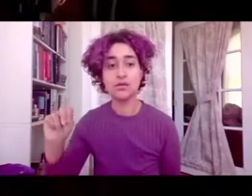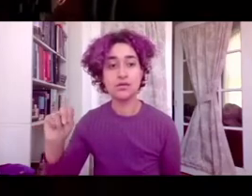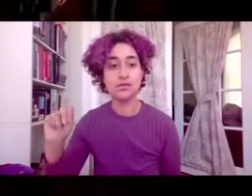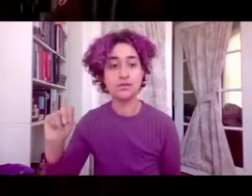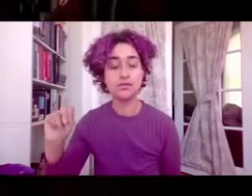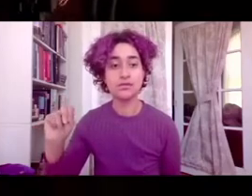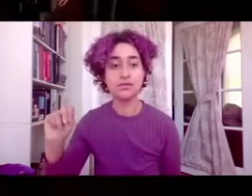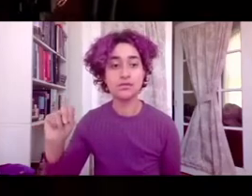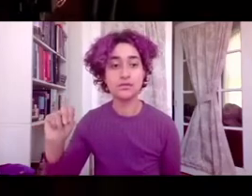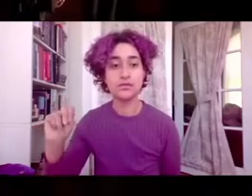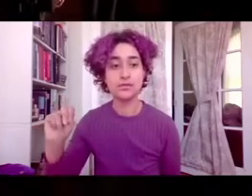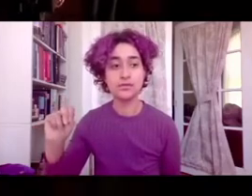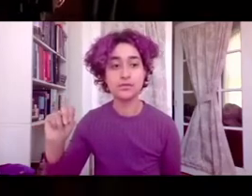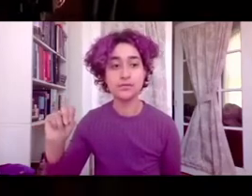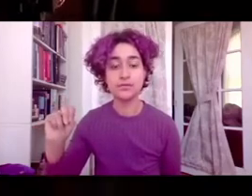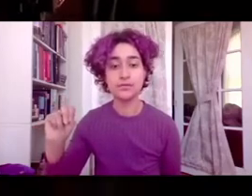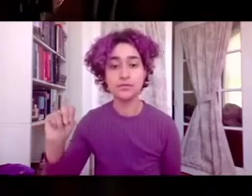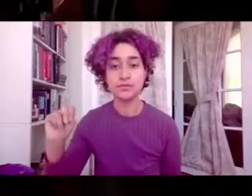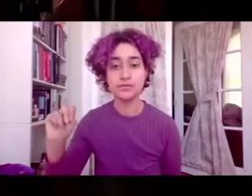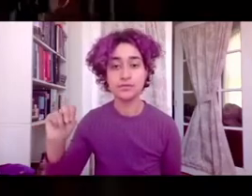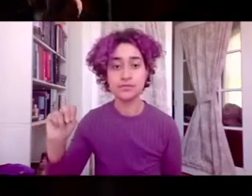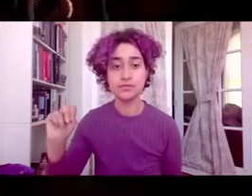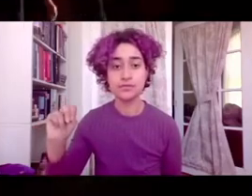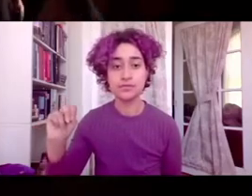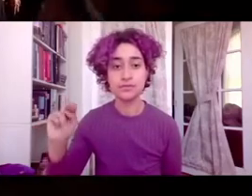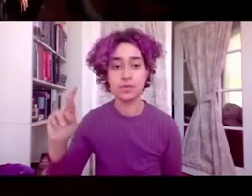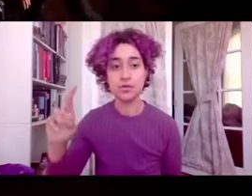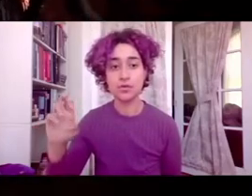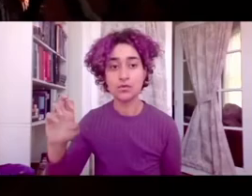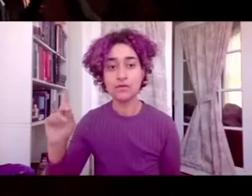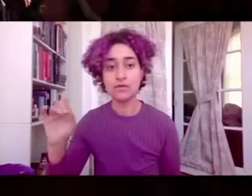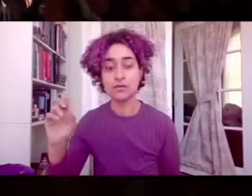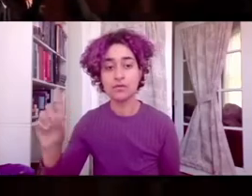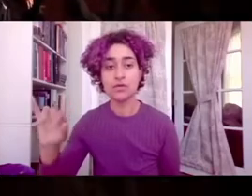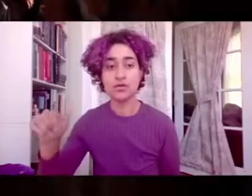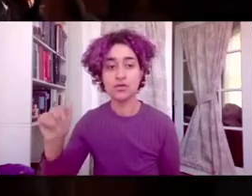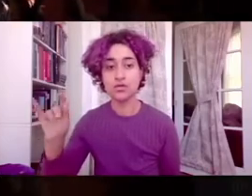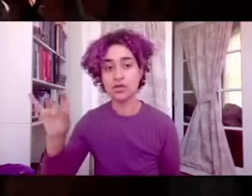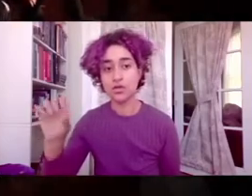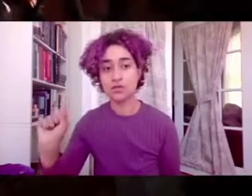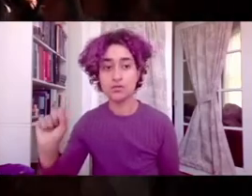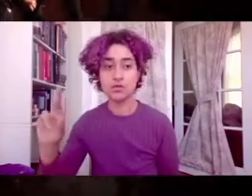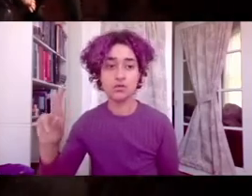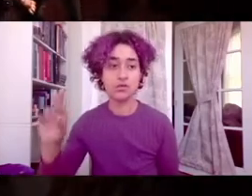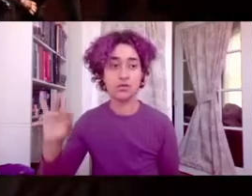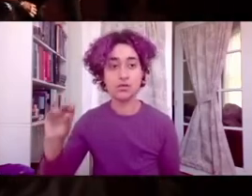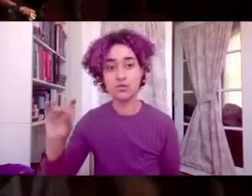Viola Liuzzo, Reverend James Reed, Medgar Evers,